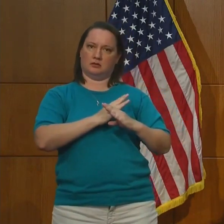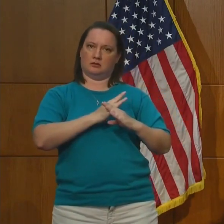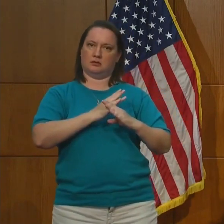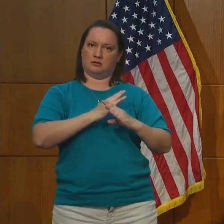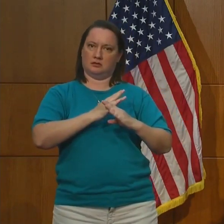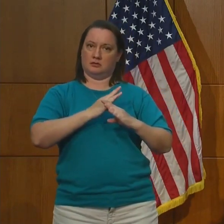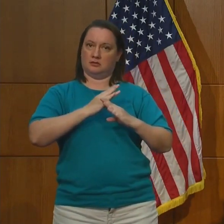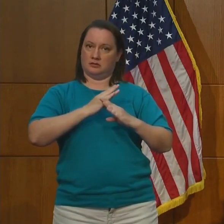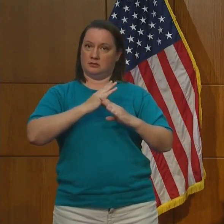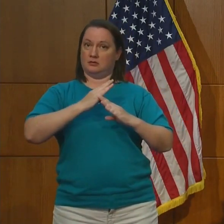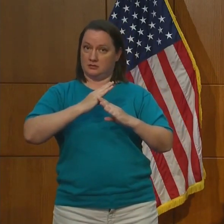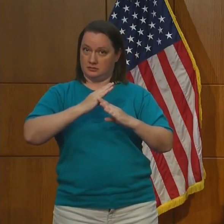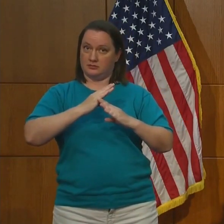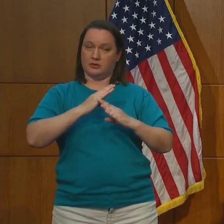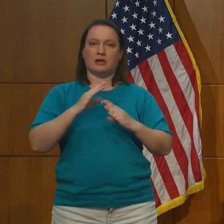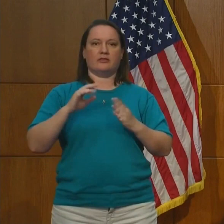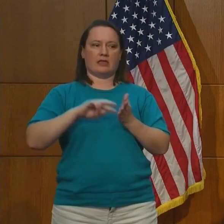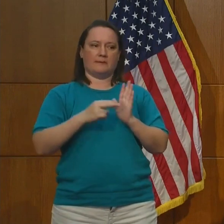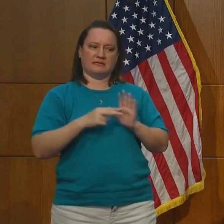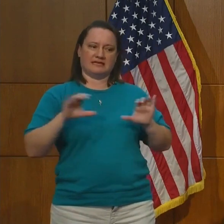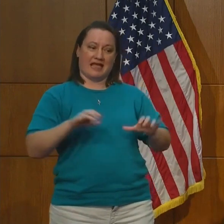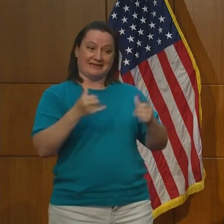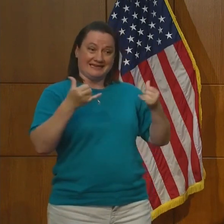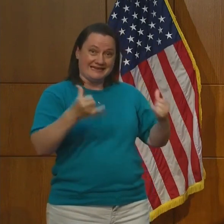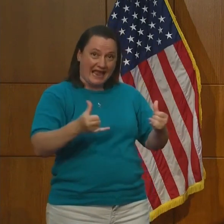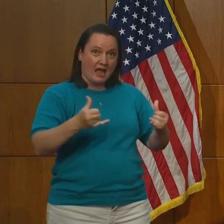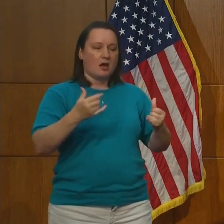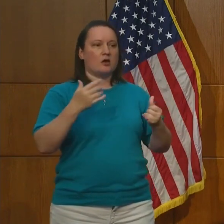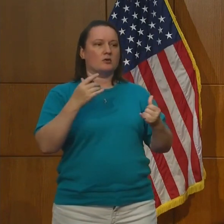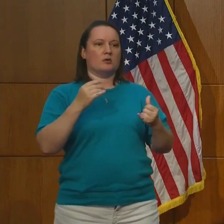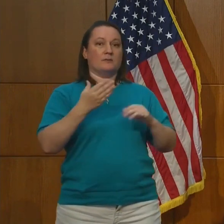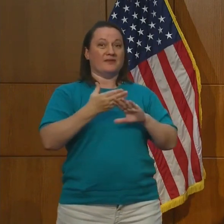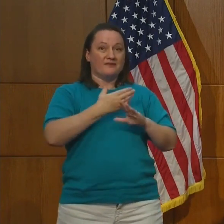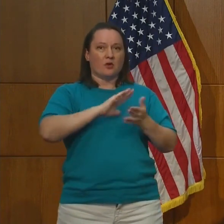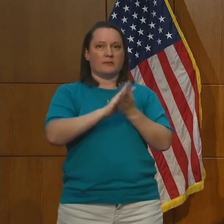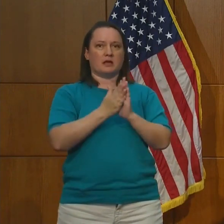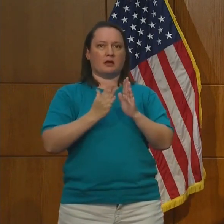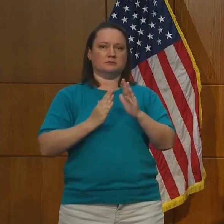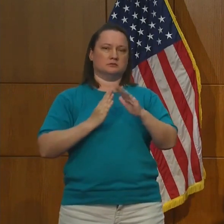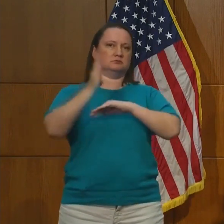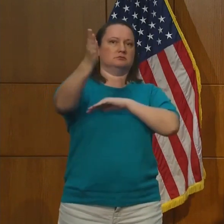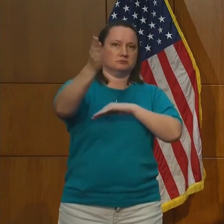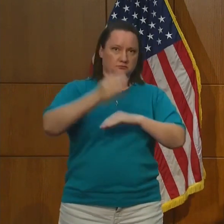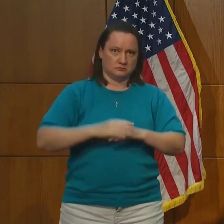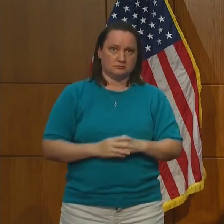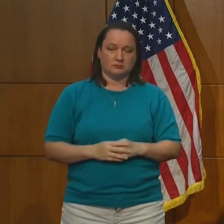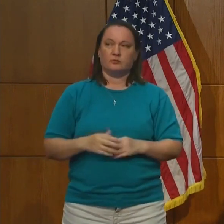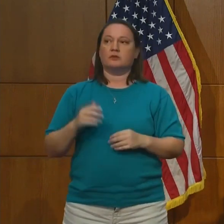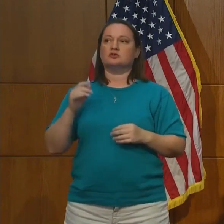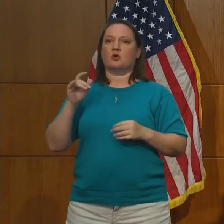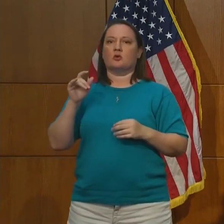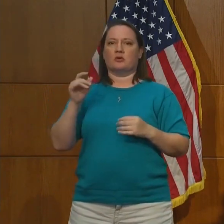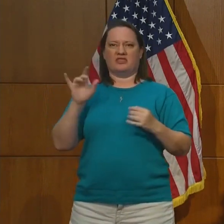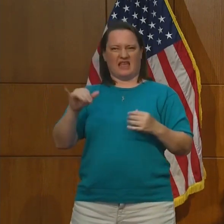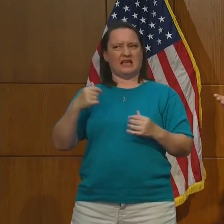YOU NEED TO TAKE ACTION TODAY TO PREVENT TO MARK WHAT MAY HAPPEN AND SO THAT'S REALLY THE